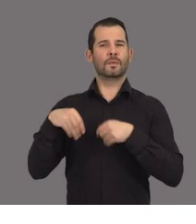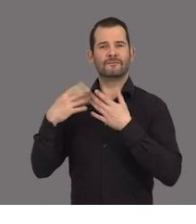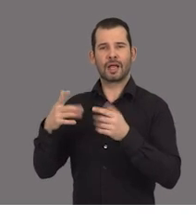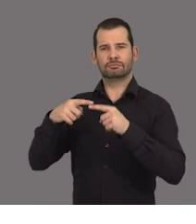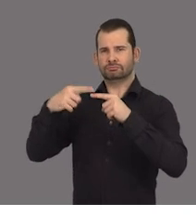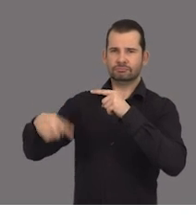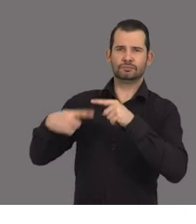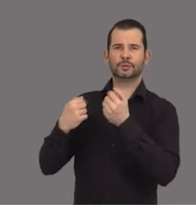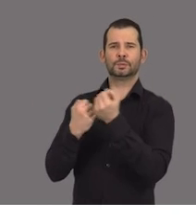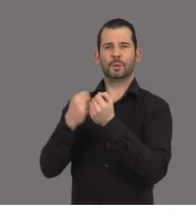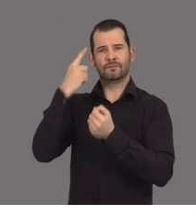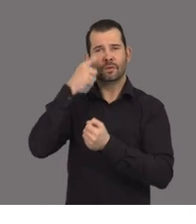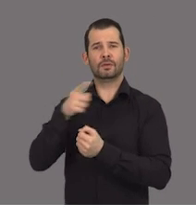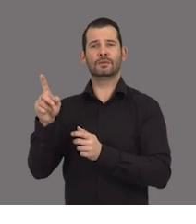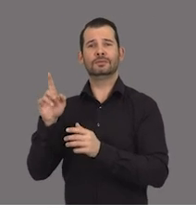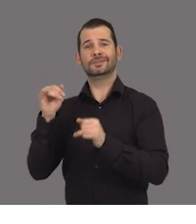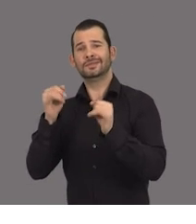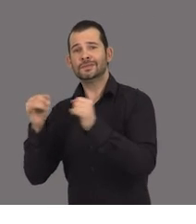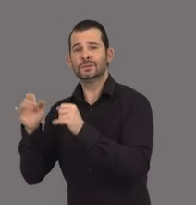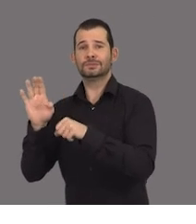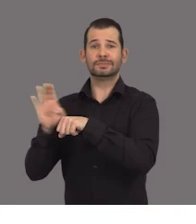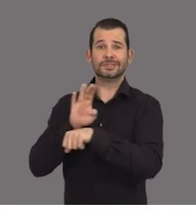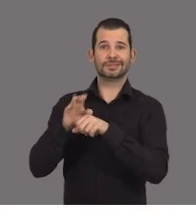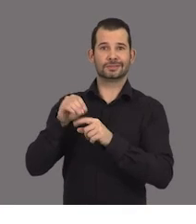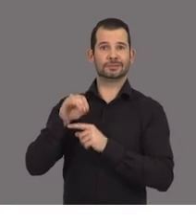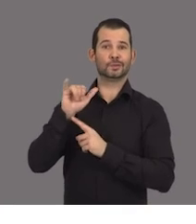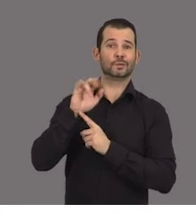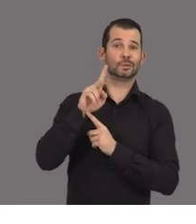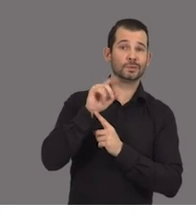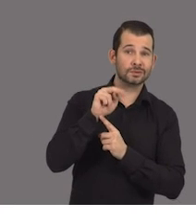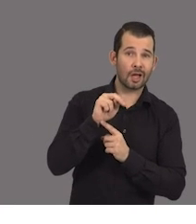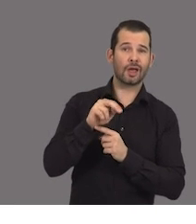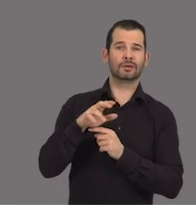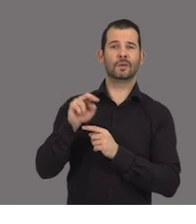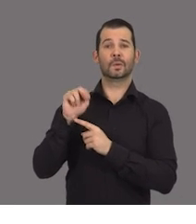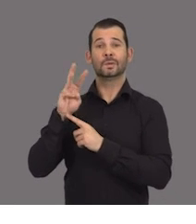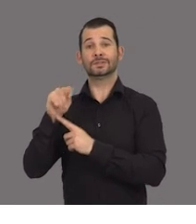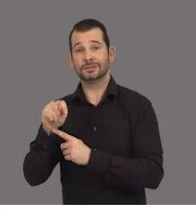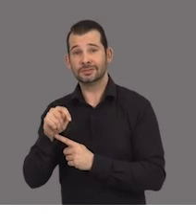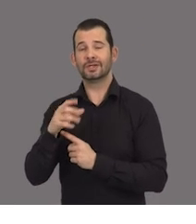to individuals and businesses in the Yukon, Northwest Territories and Nunavut.